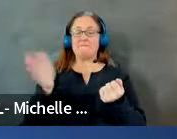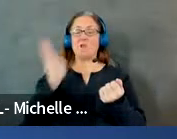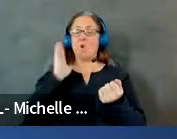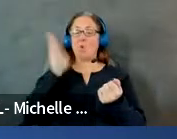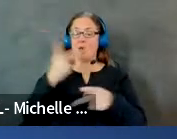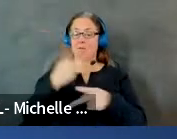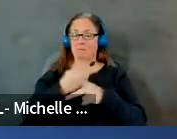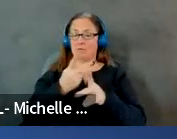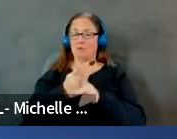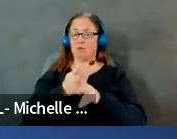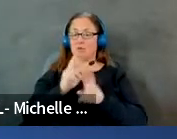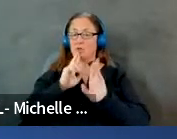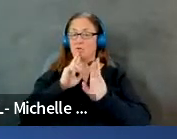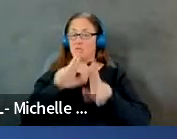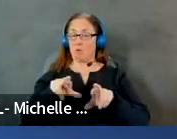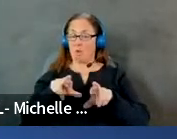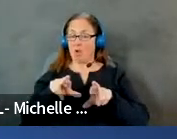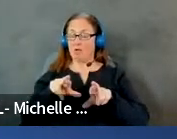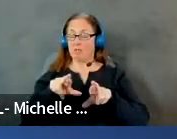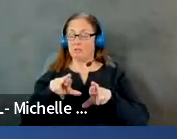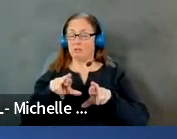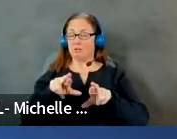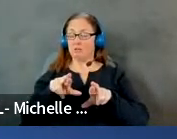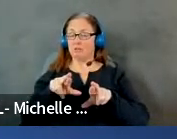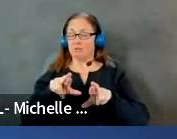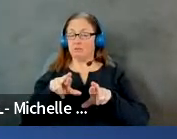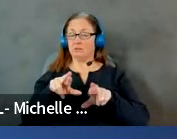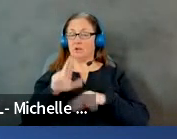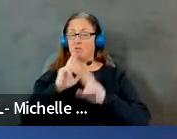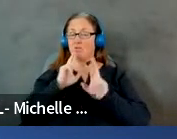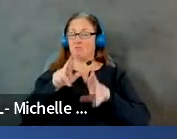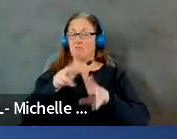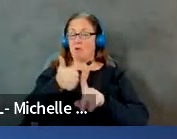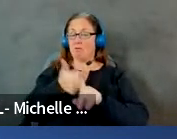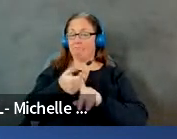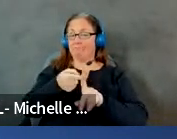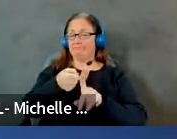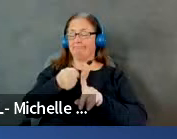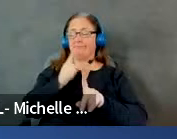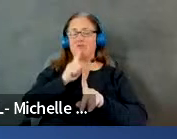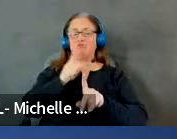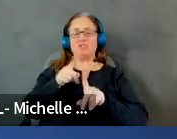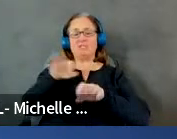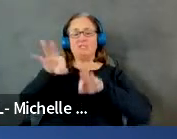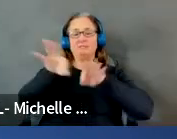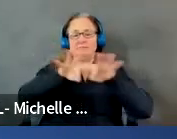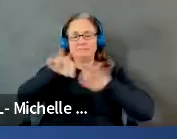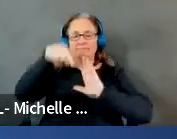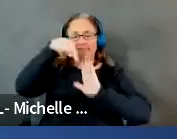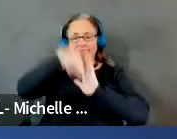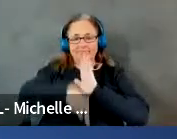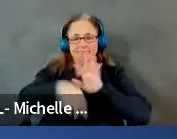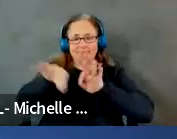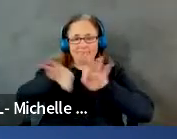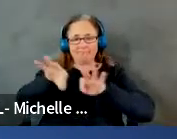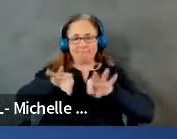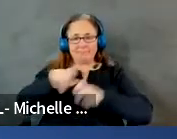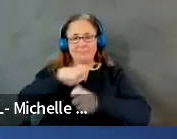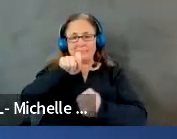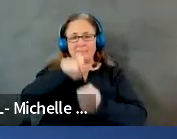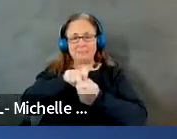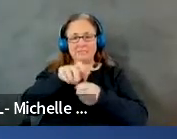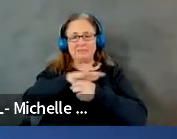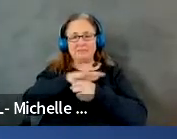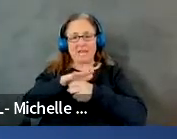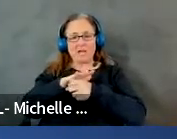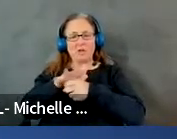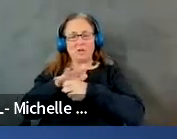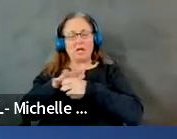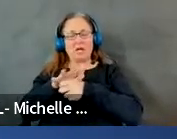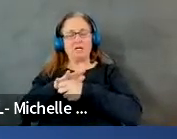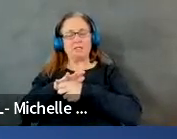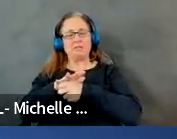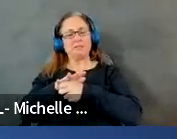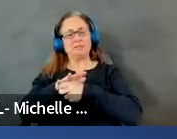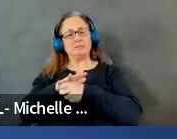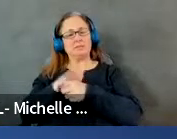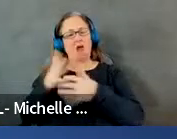a report that really goes into some detail about specific areas that have already been touched on